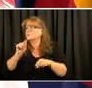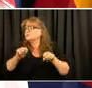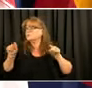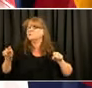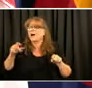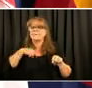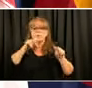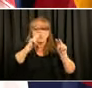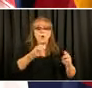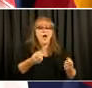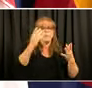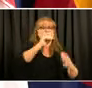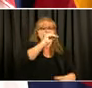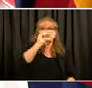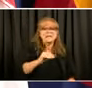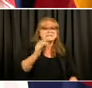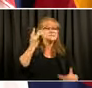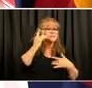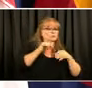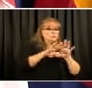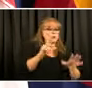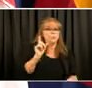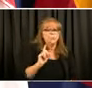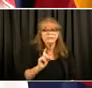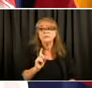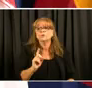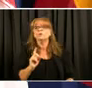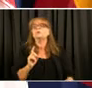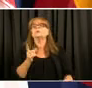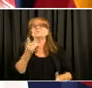there is student housing and so adequacy of housing is certainly going to be an issue